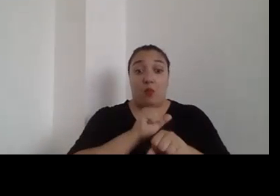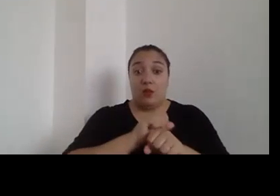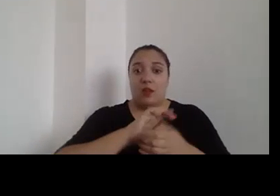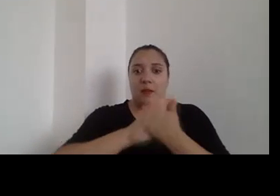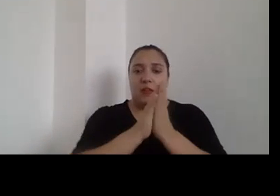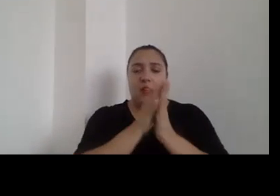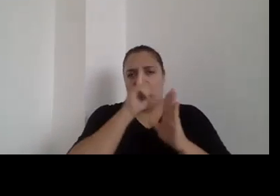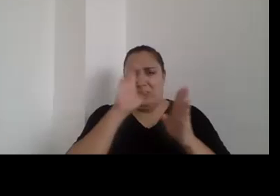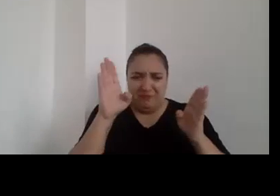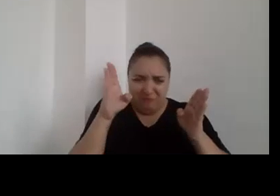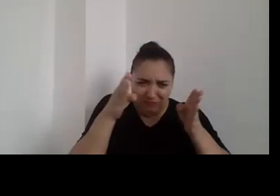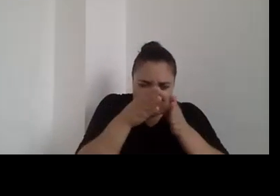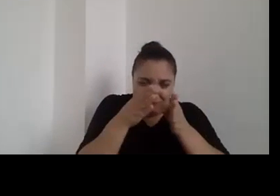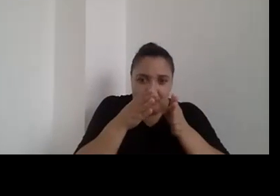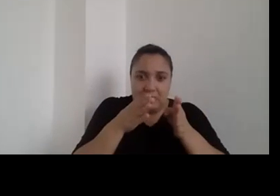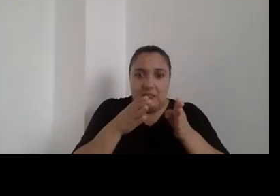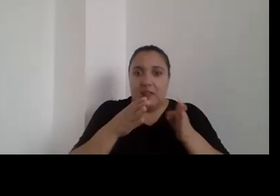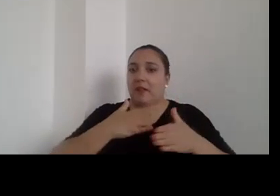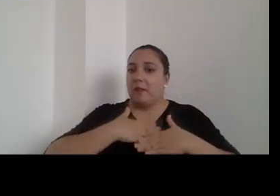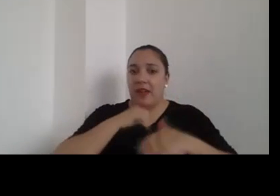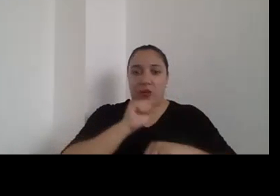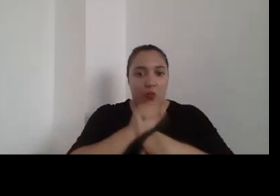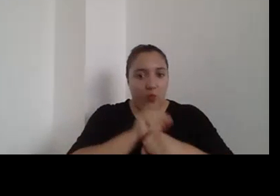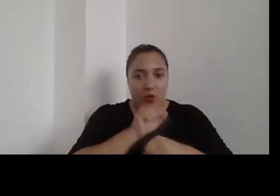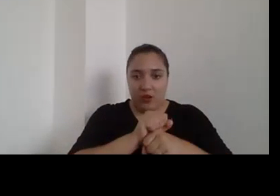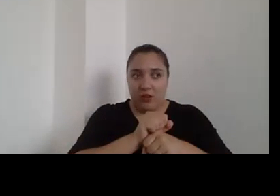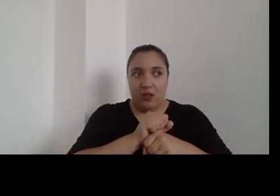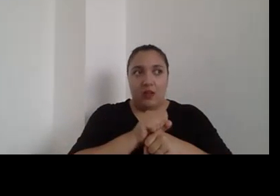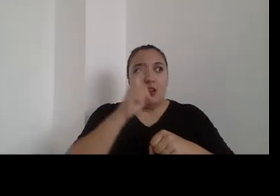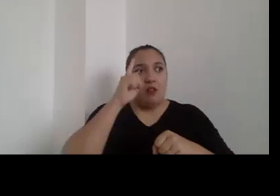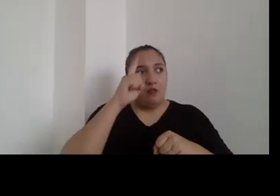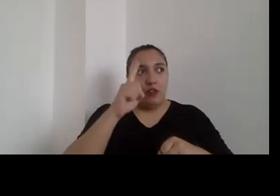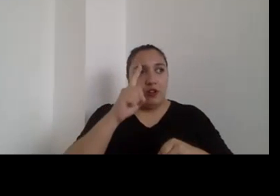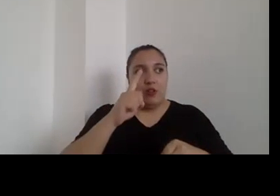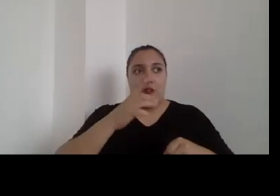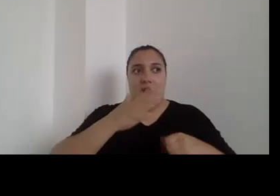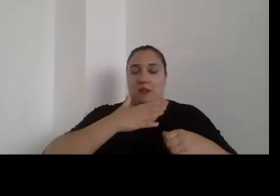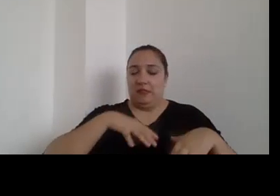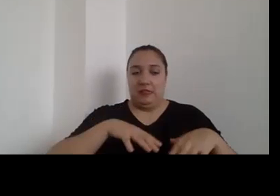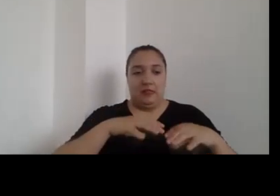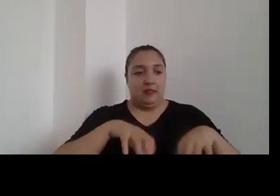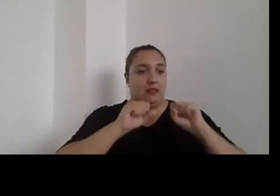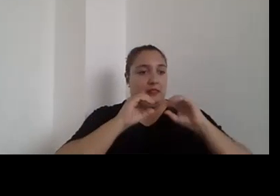My work would be teaching myself a class, my work would be be only performing at my festival, my work would be only working with my friends.